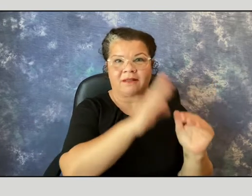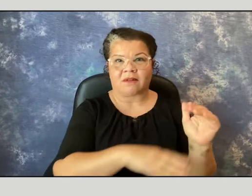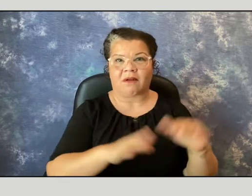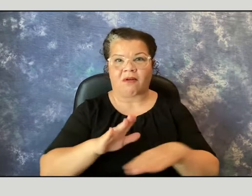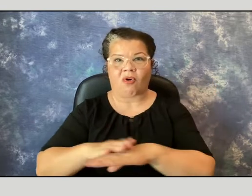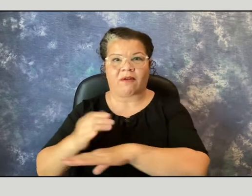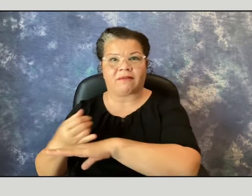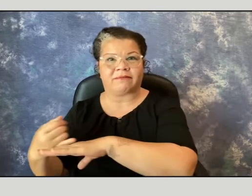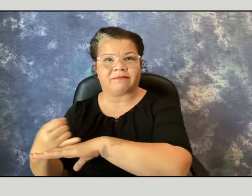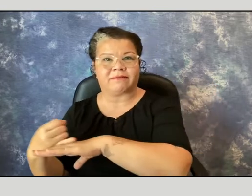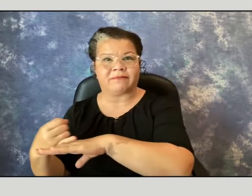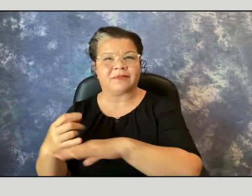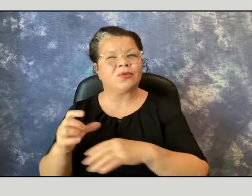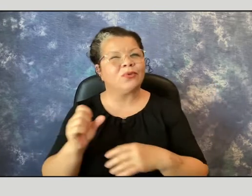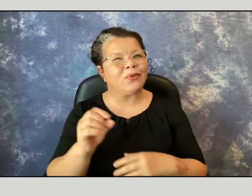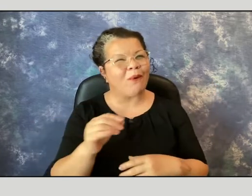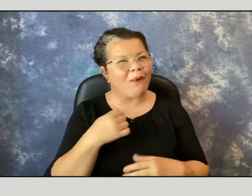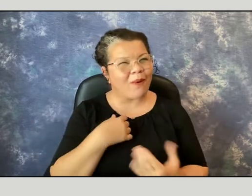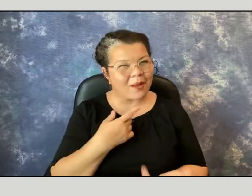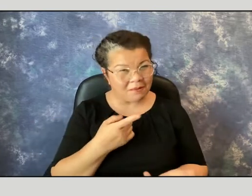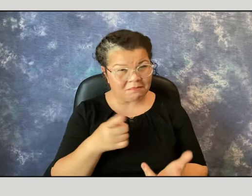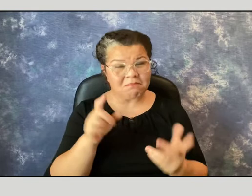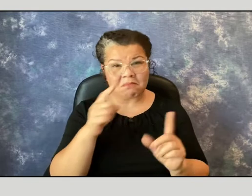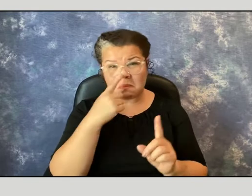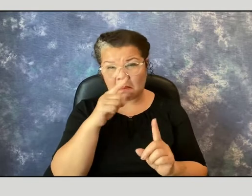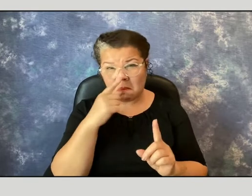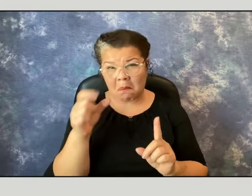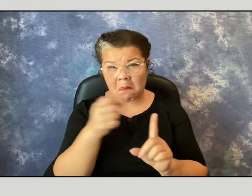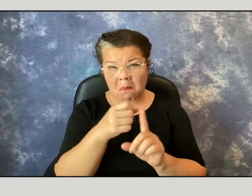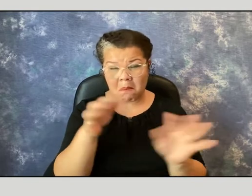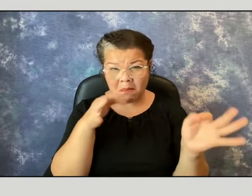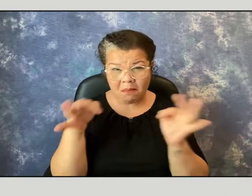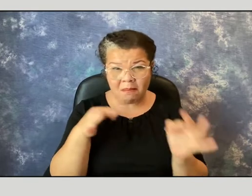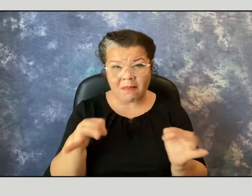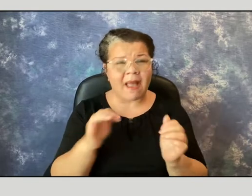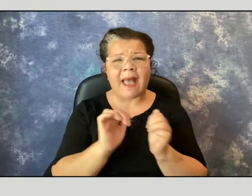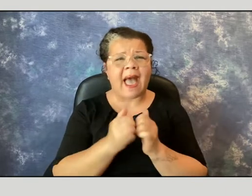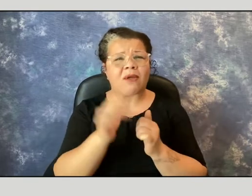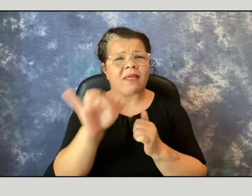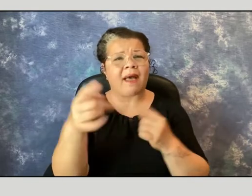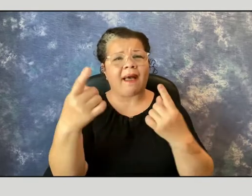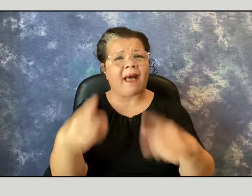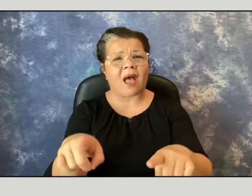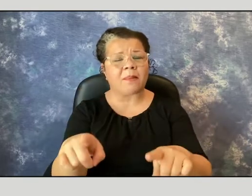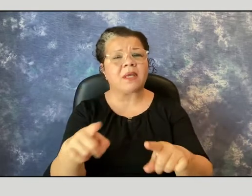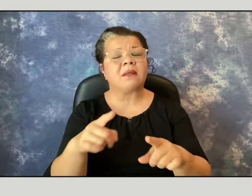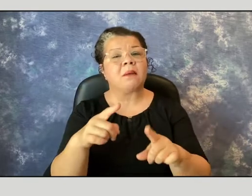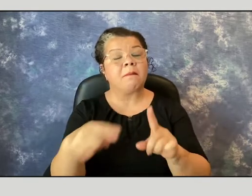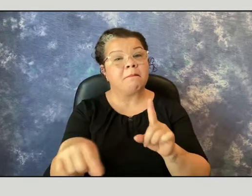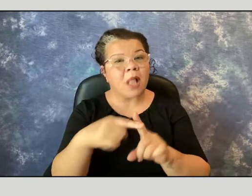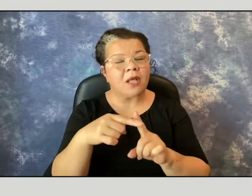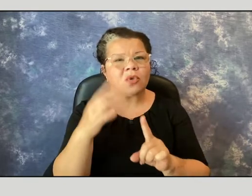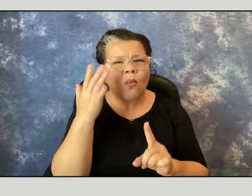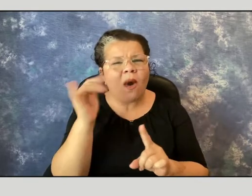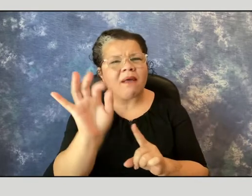So could you, just in a nutshell, how did this happen, but why is it relevant? Yes.